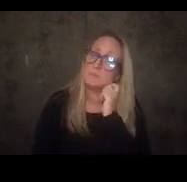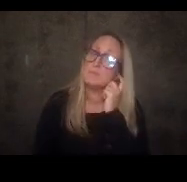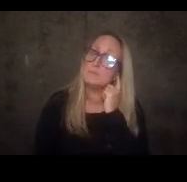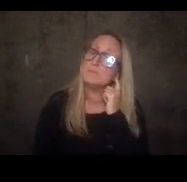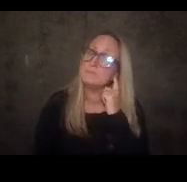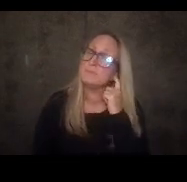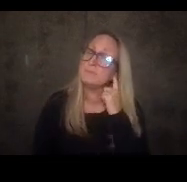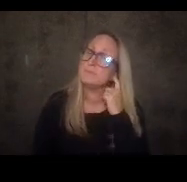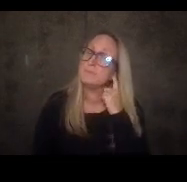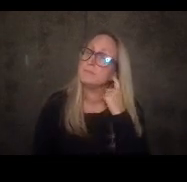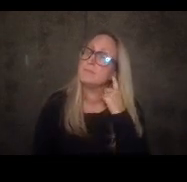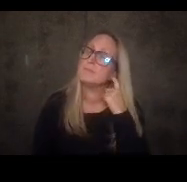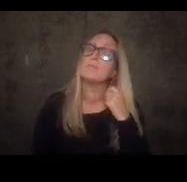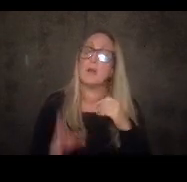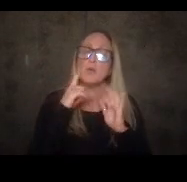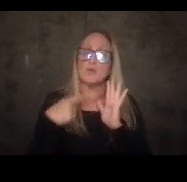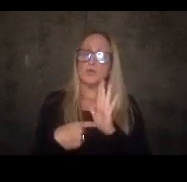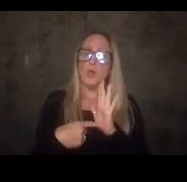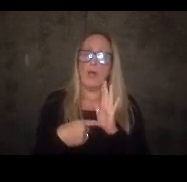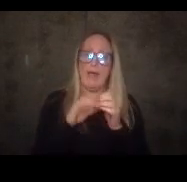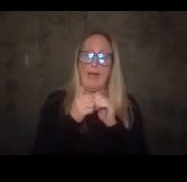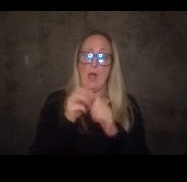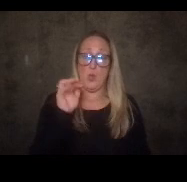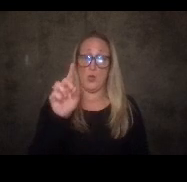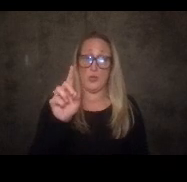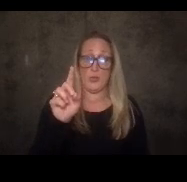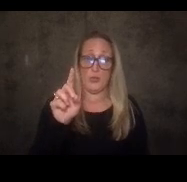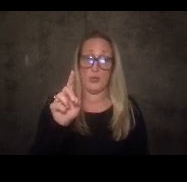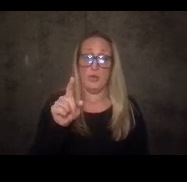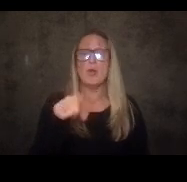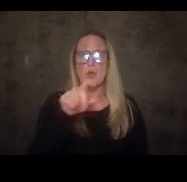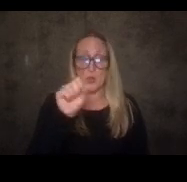So I'm going to show you how in Word you can go and open a